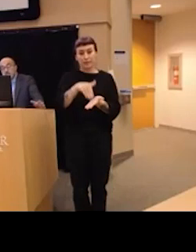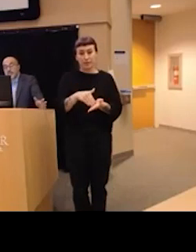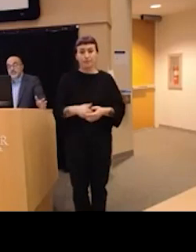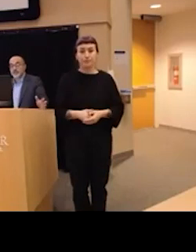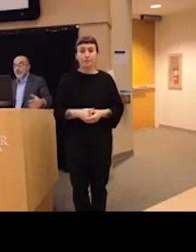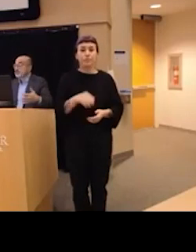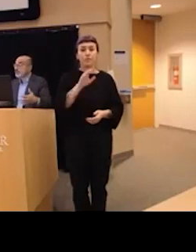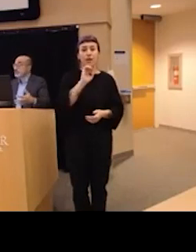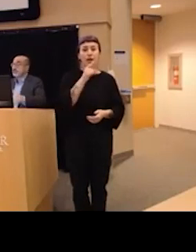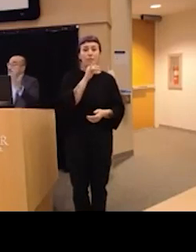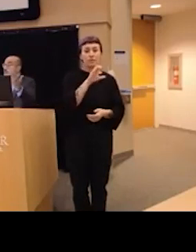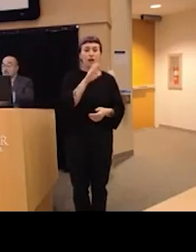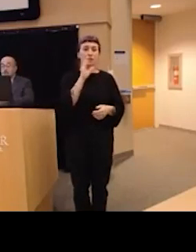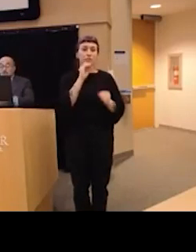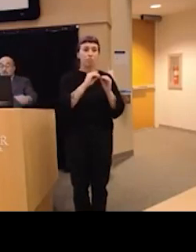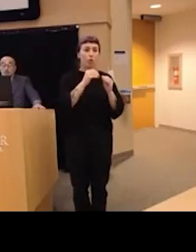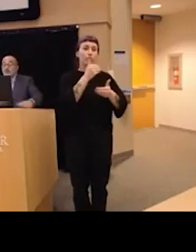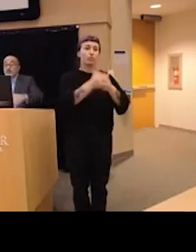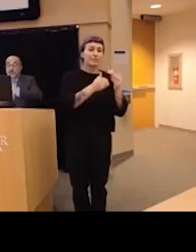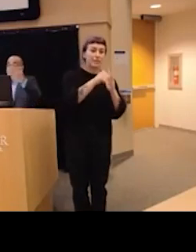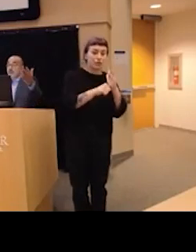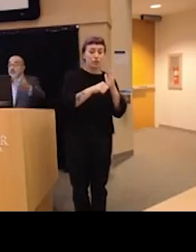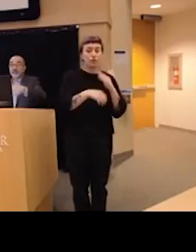would lend itself more to procedures and if those don't work prescribing opioids which is a very